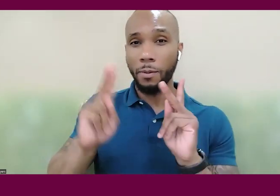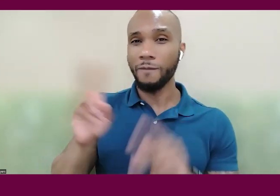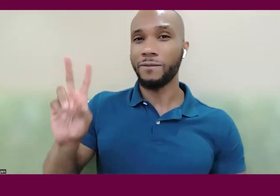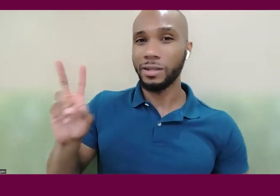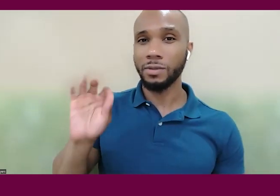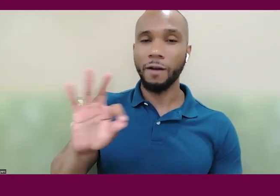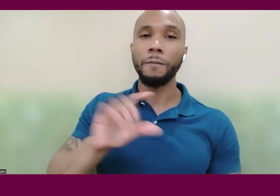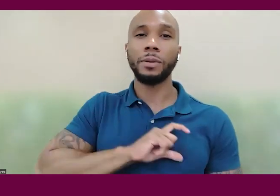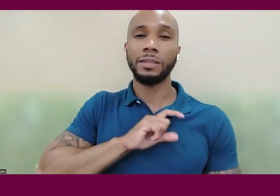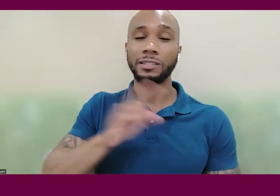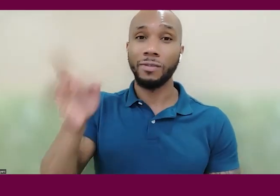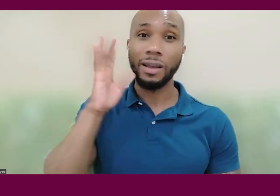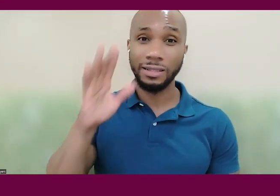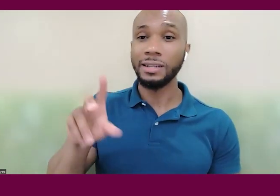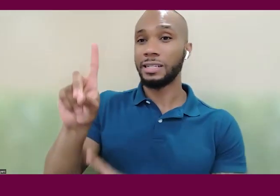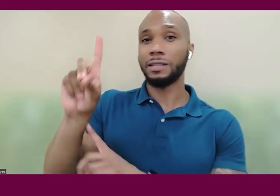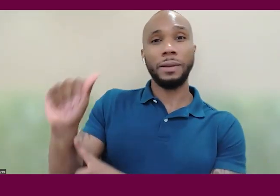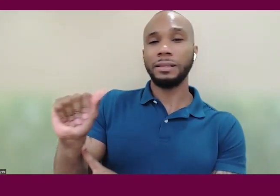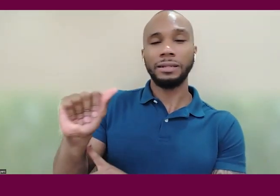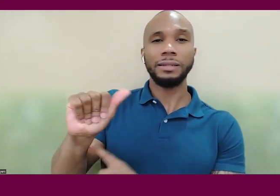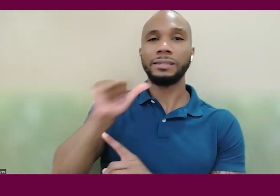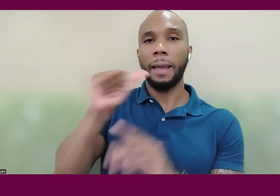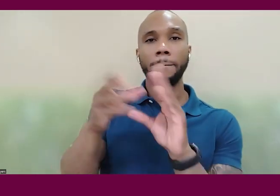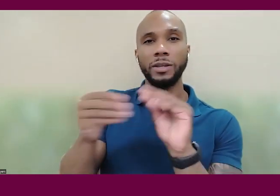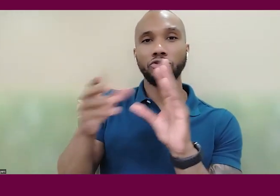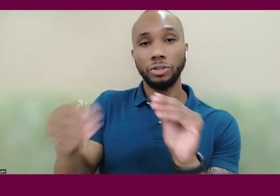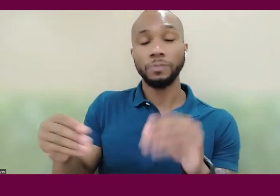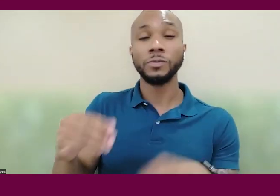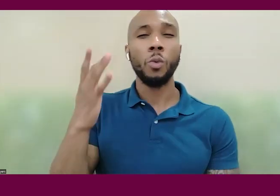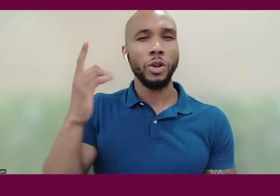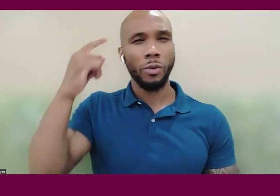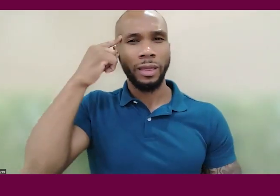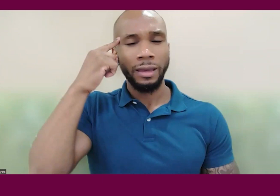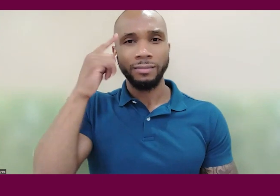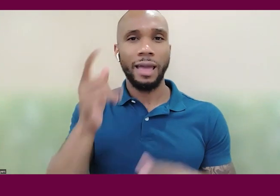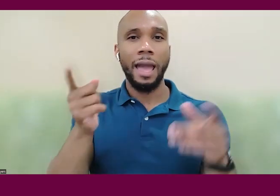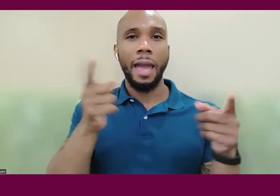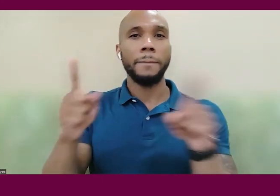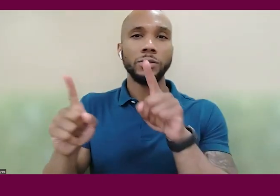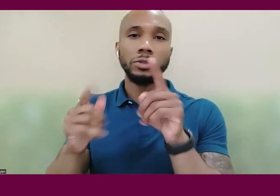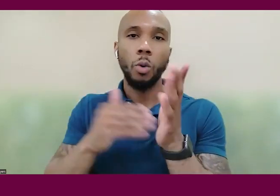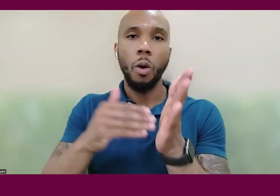violence, disability is often left out of that narrative. Why do you think that this occurs so often?